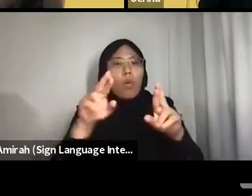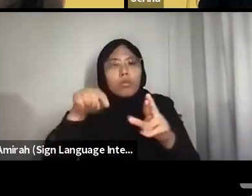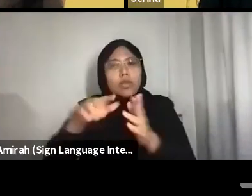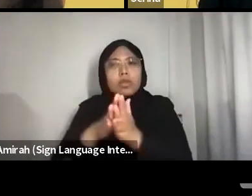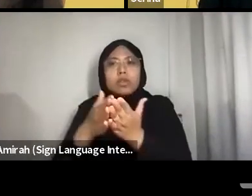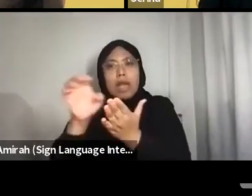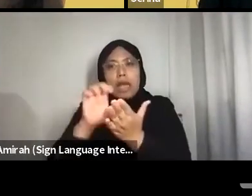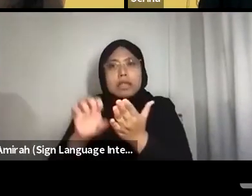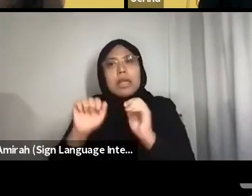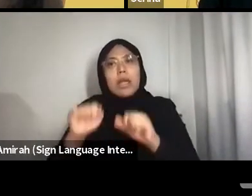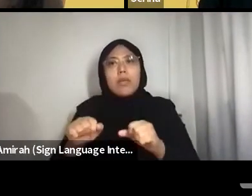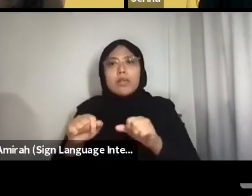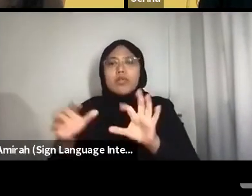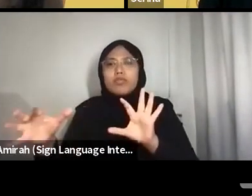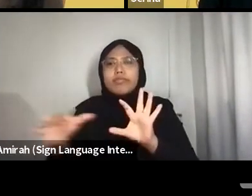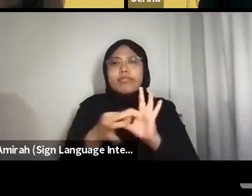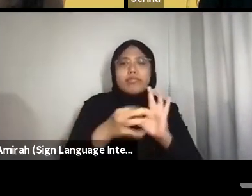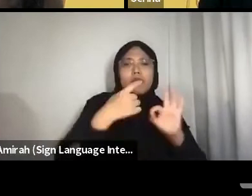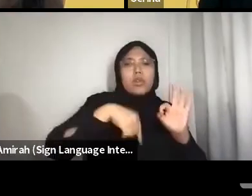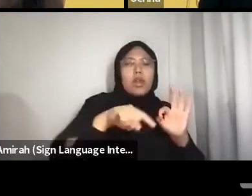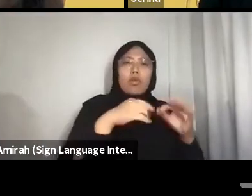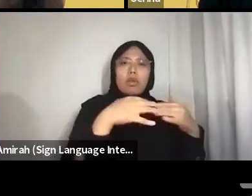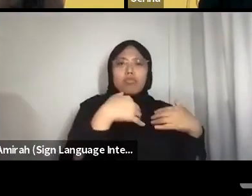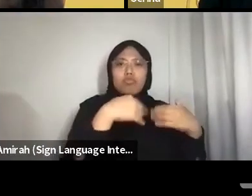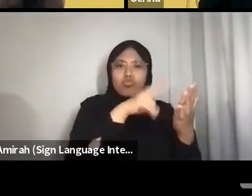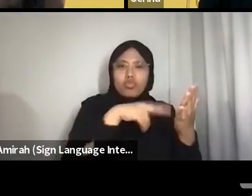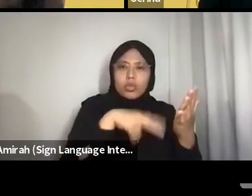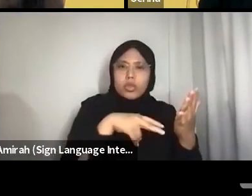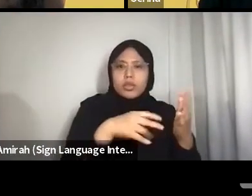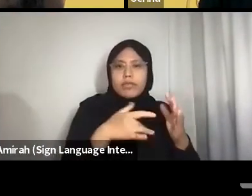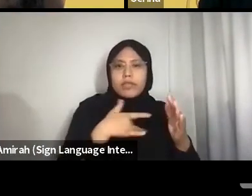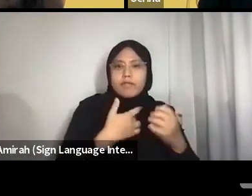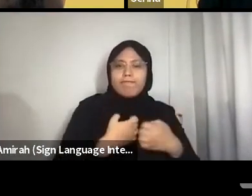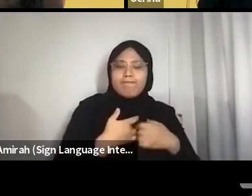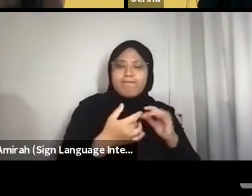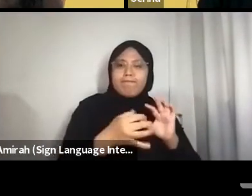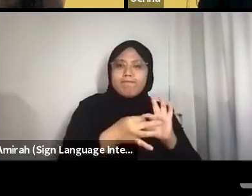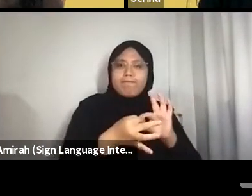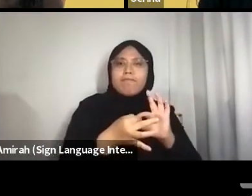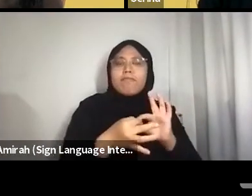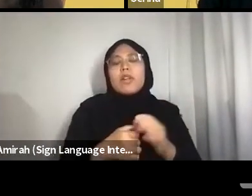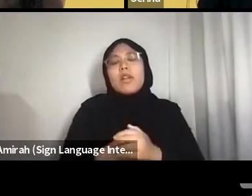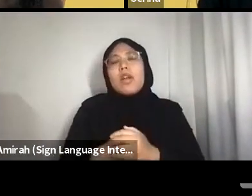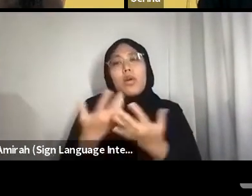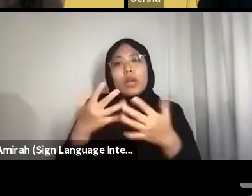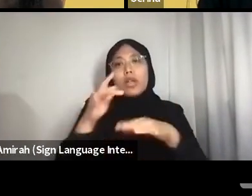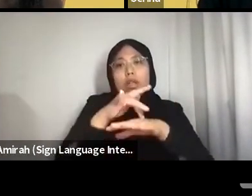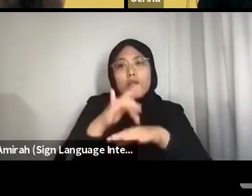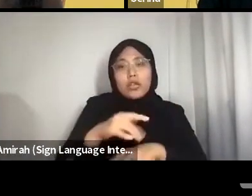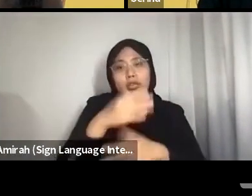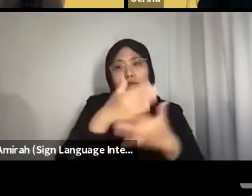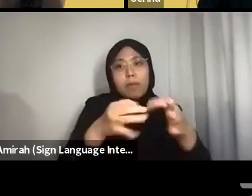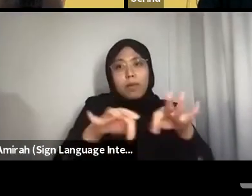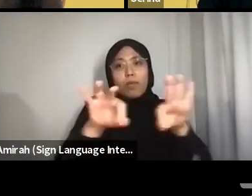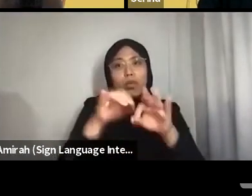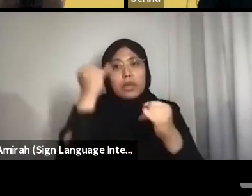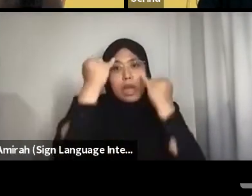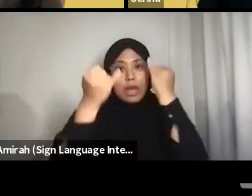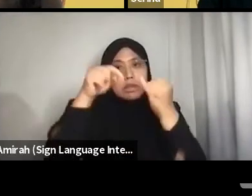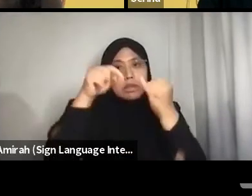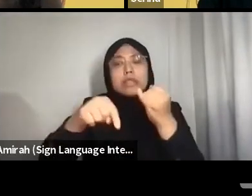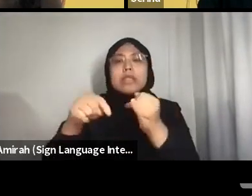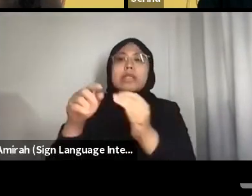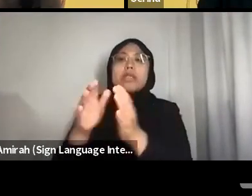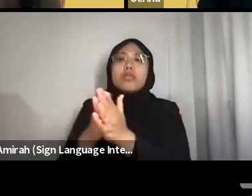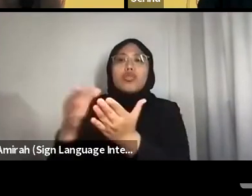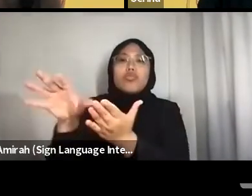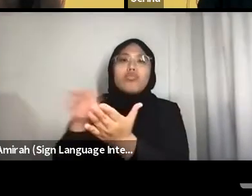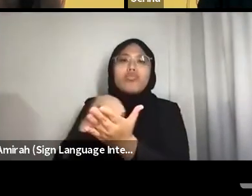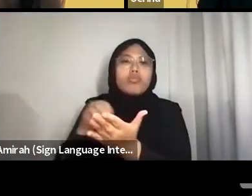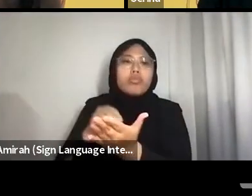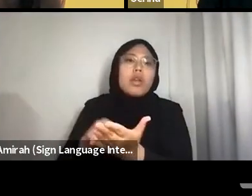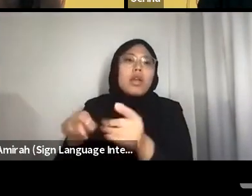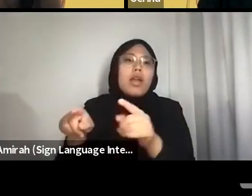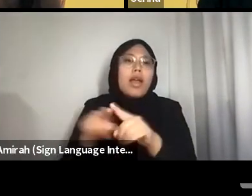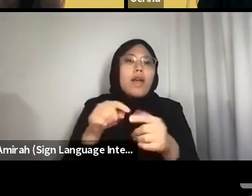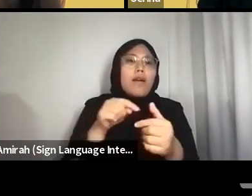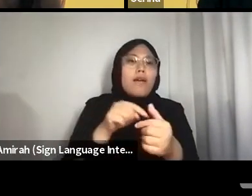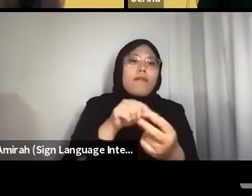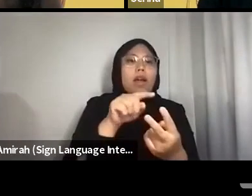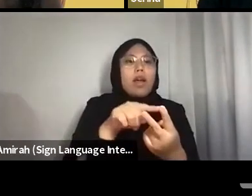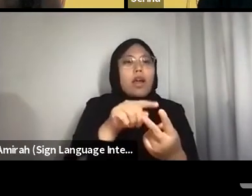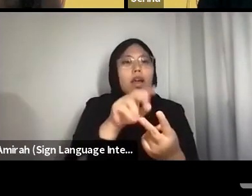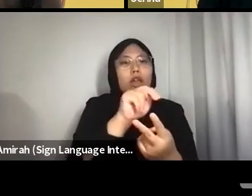We’ve touched on quite a number of important ideas that this collection raises from having nor and Serina read, and also Esther.